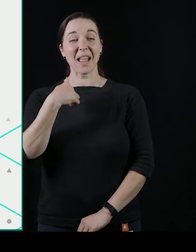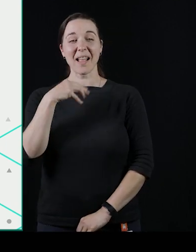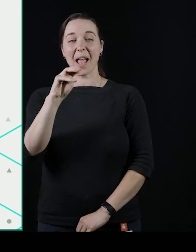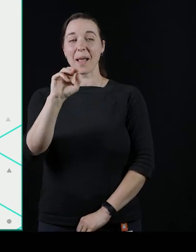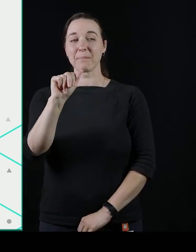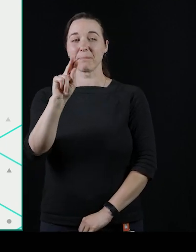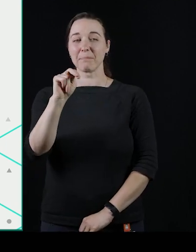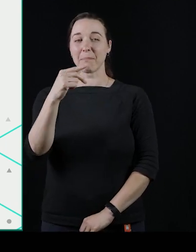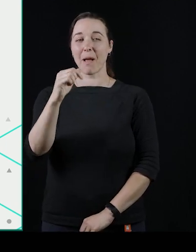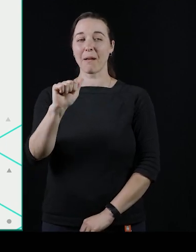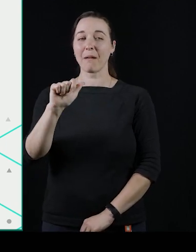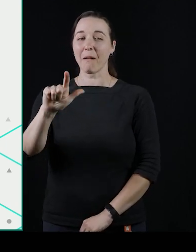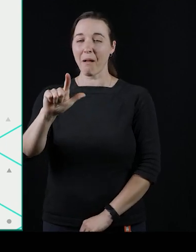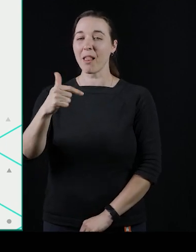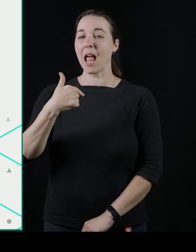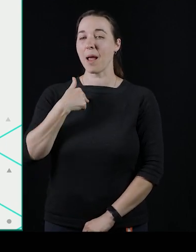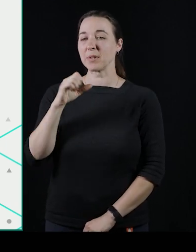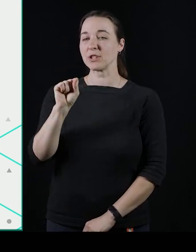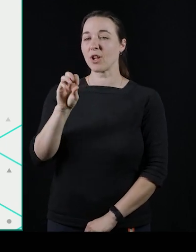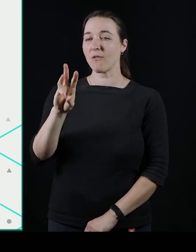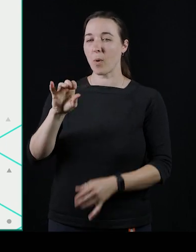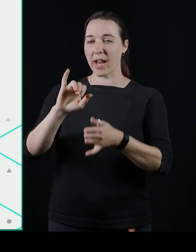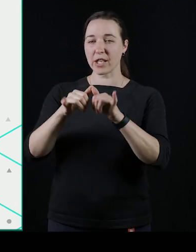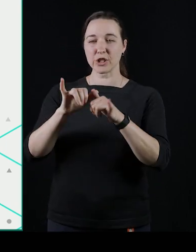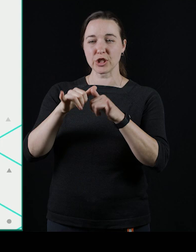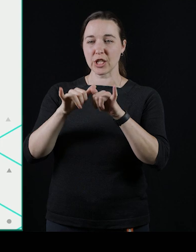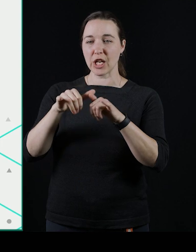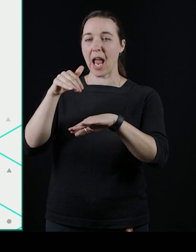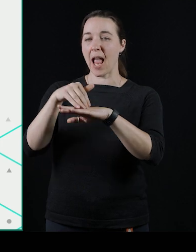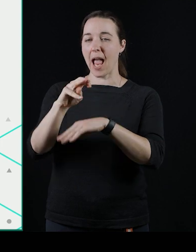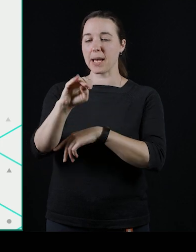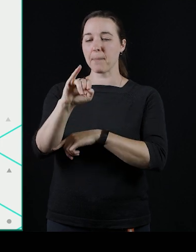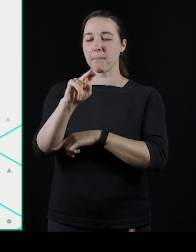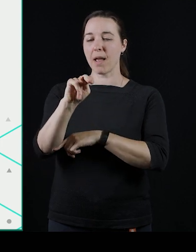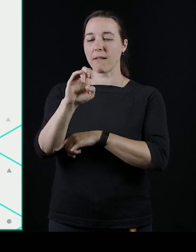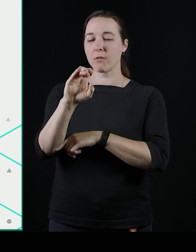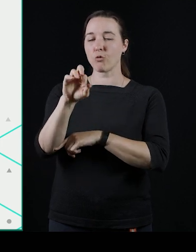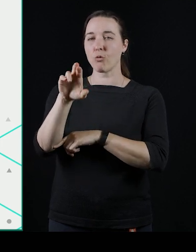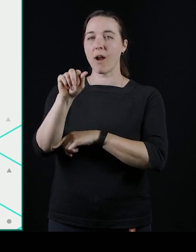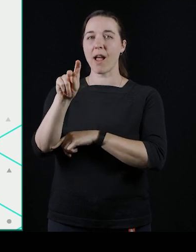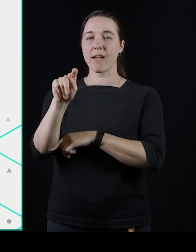Hi, I'm Mangal Srinivasamurthy. I'm a software engineer at the Minecraft Realms team.